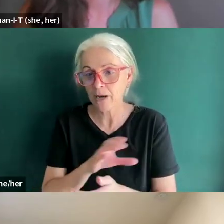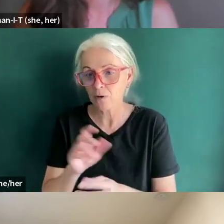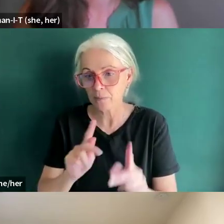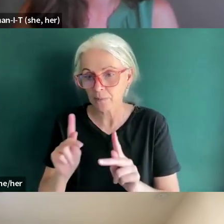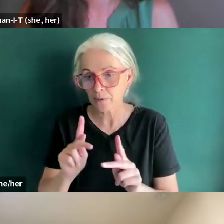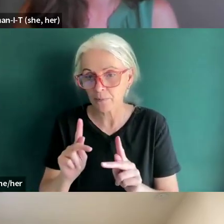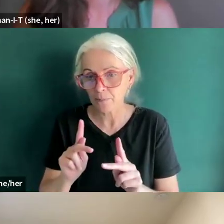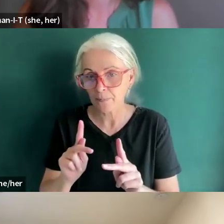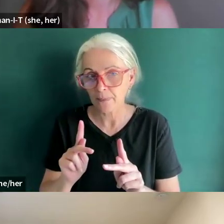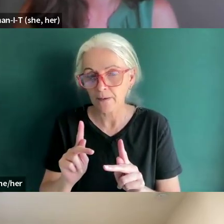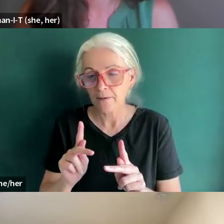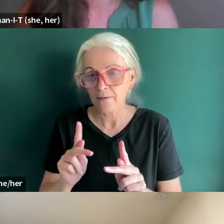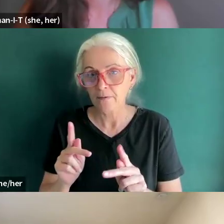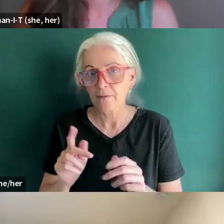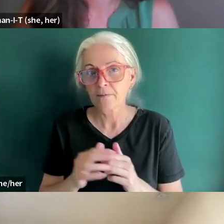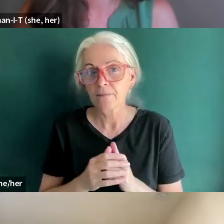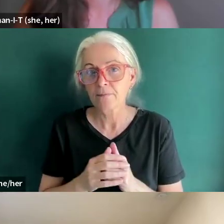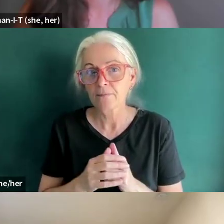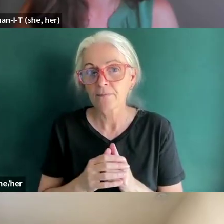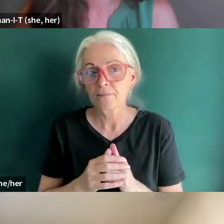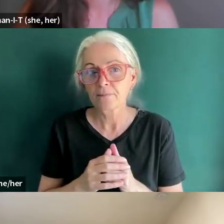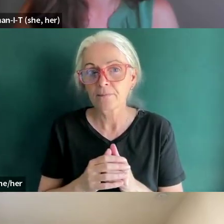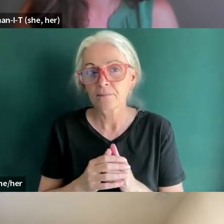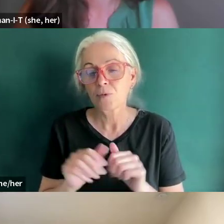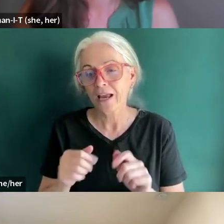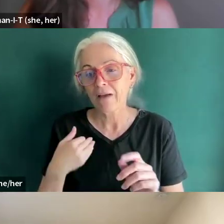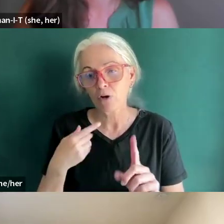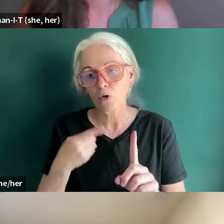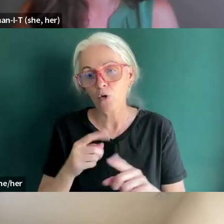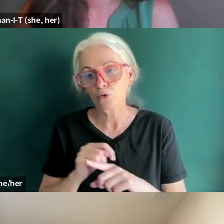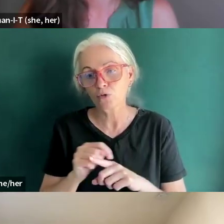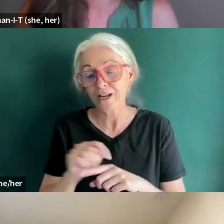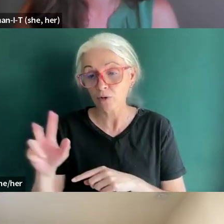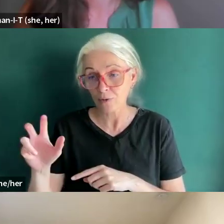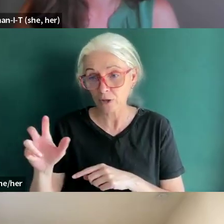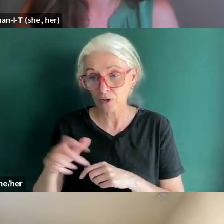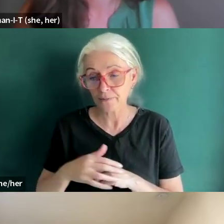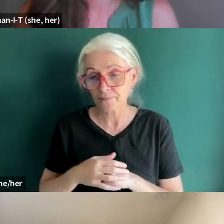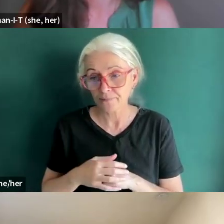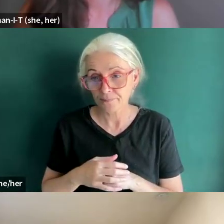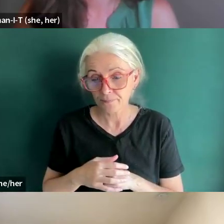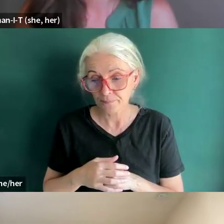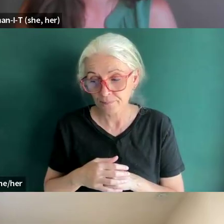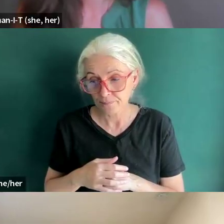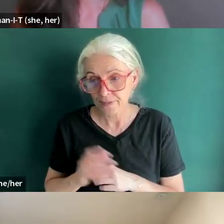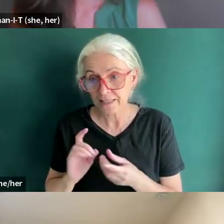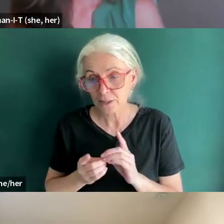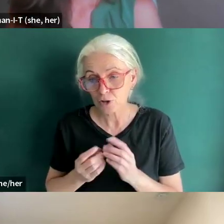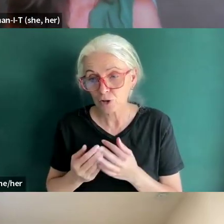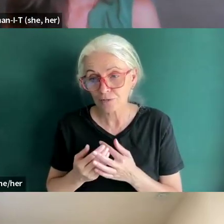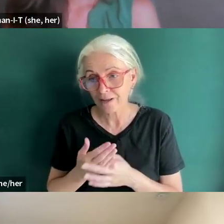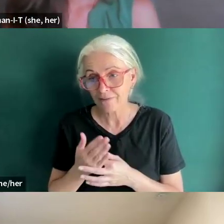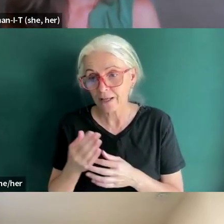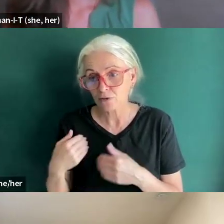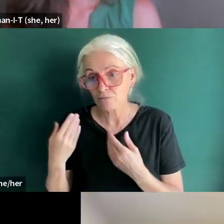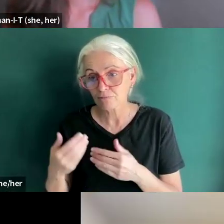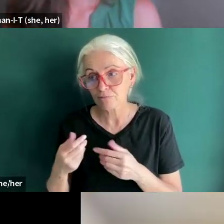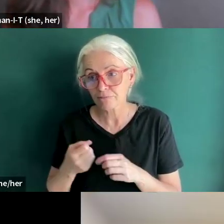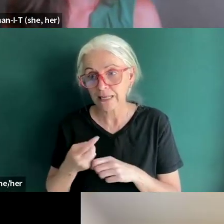individual residents to needs. We have a goal to train 300 digital navigators over the next year,